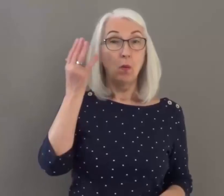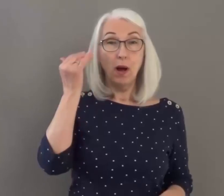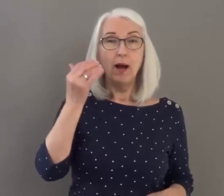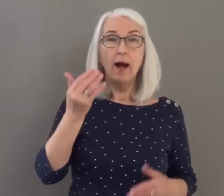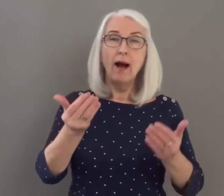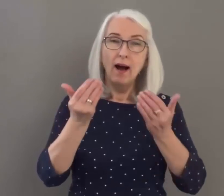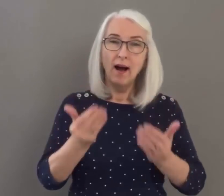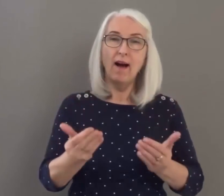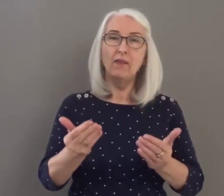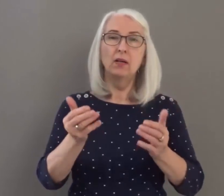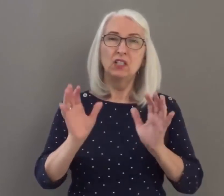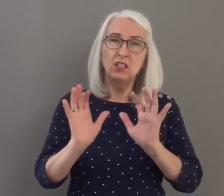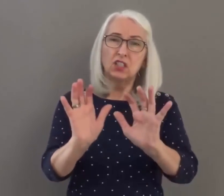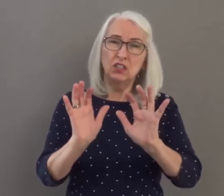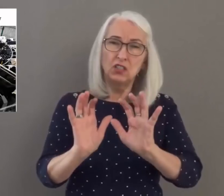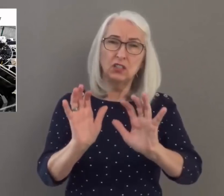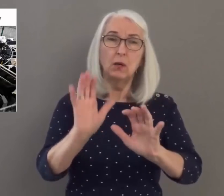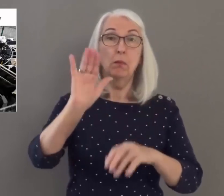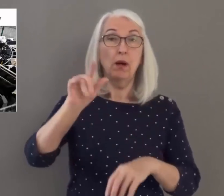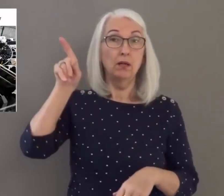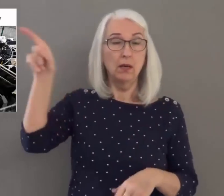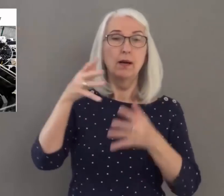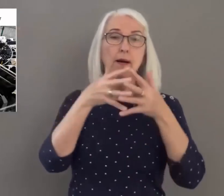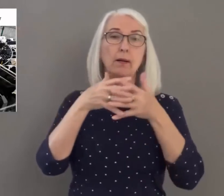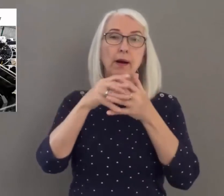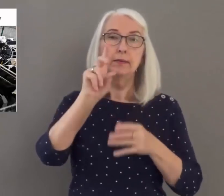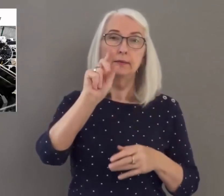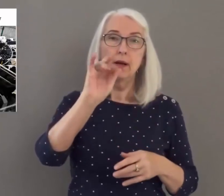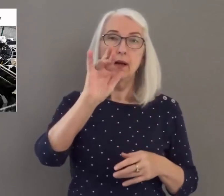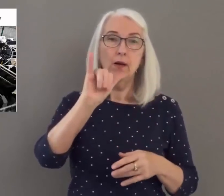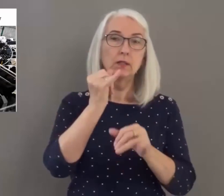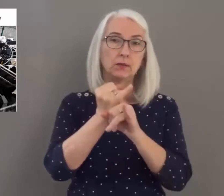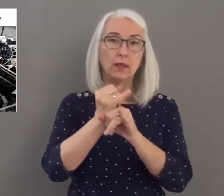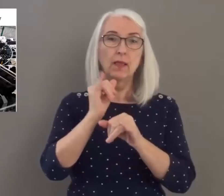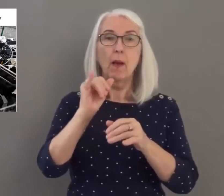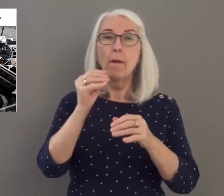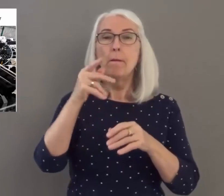Because of heavy promotion by the American dairy industry,